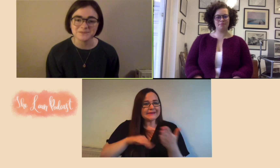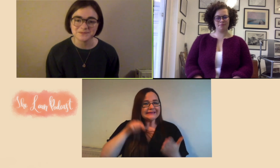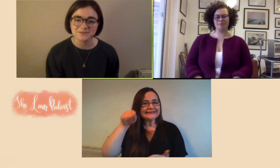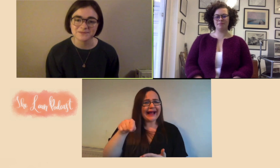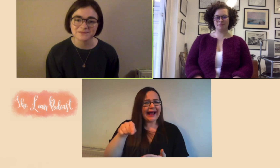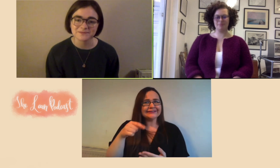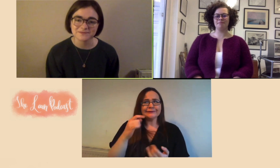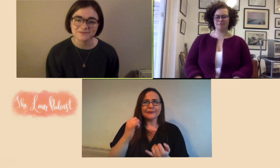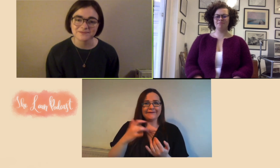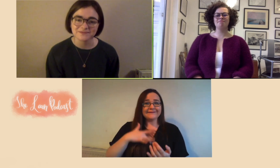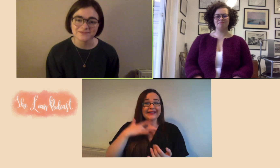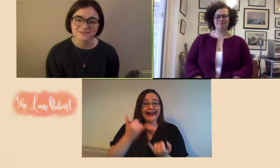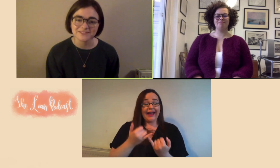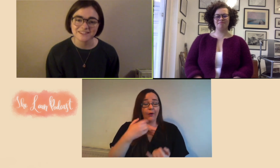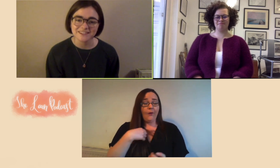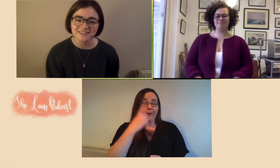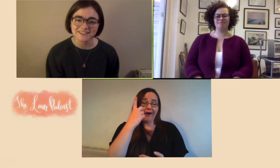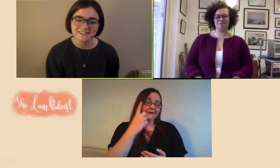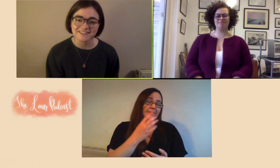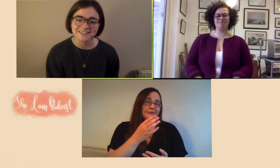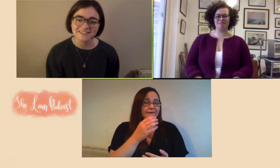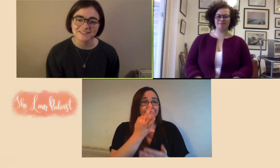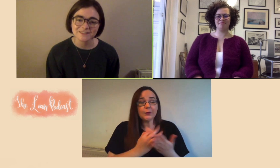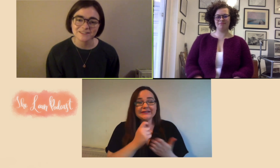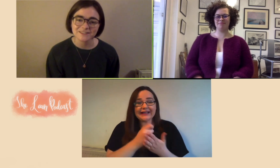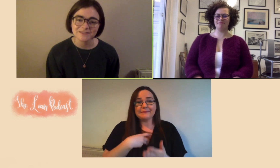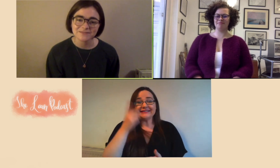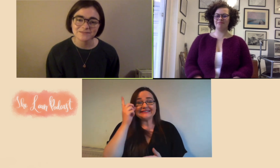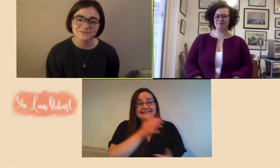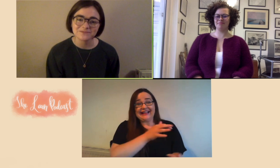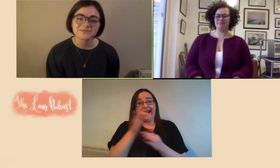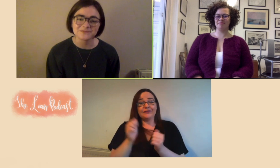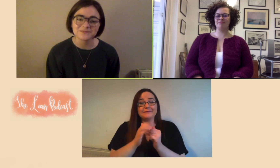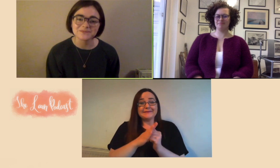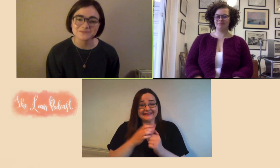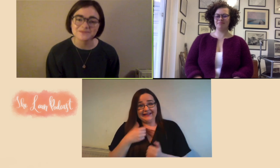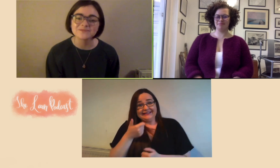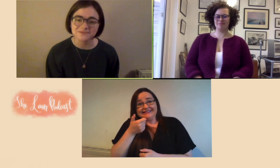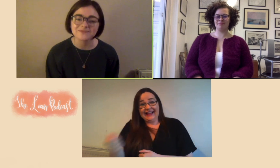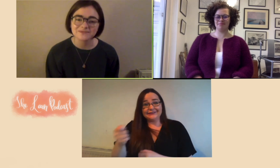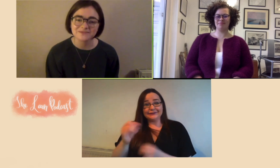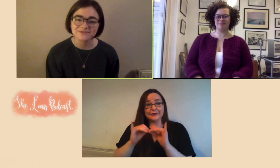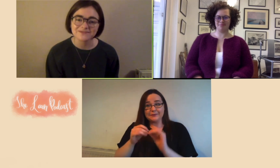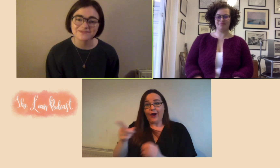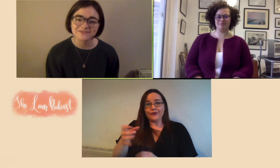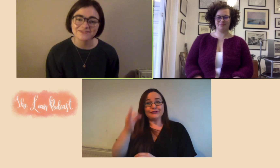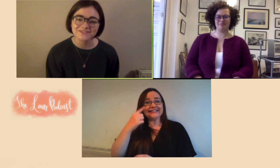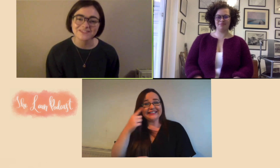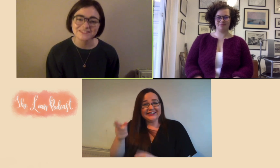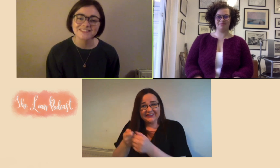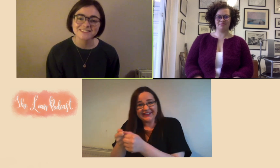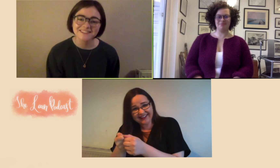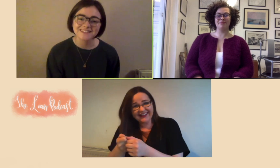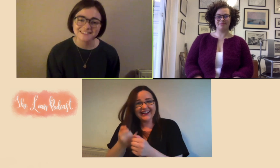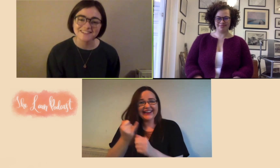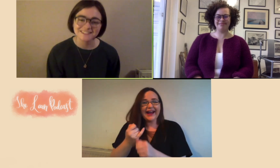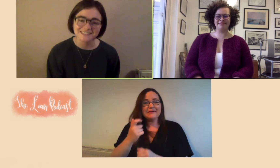I'm really missing that aspect of this. And I suppose yeah, a few times, even after an online meeting, I'd actually text the interpreter directly